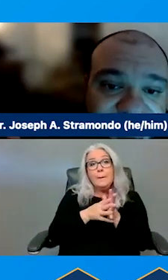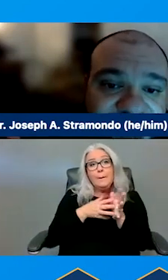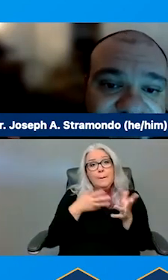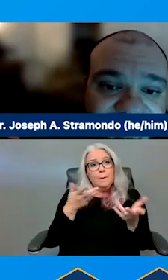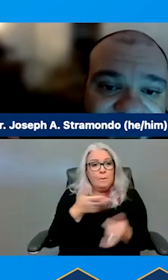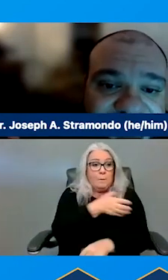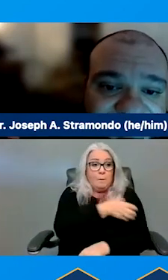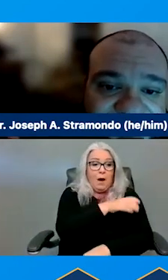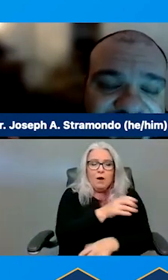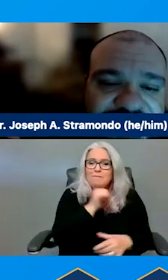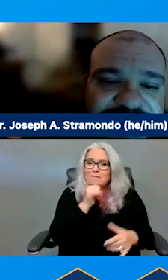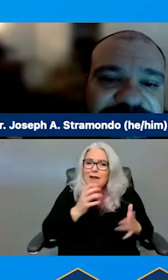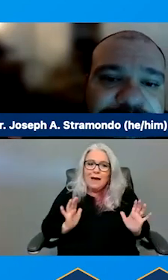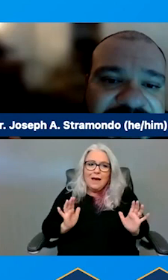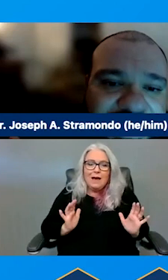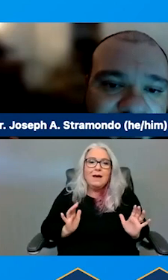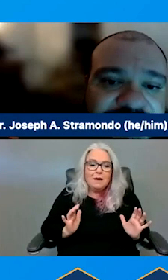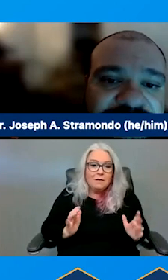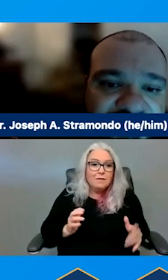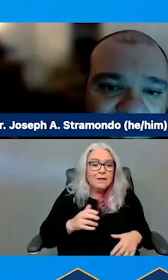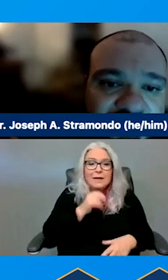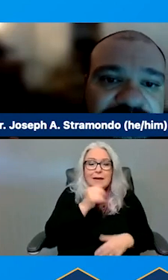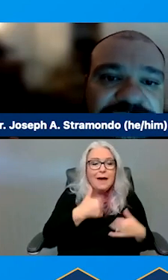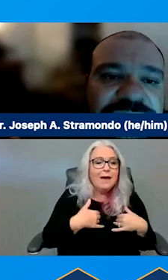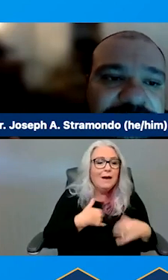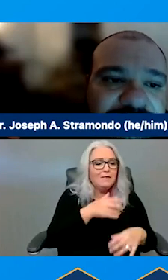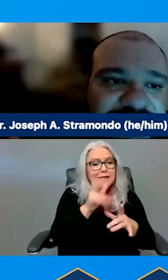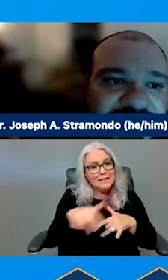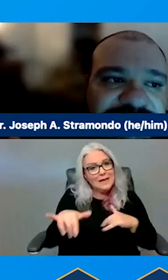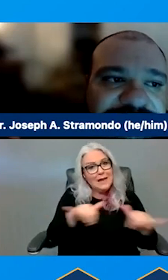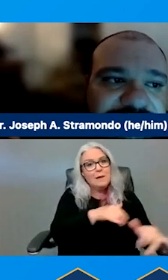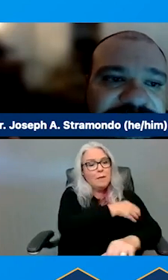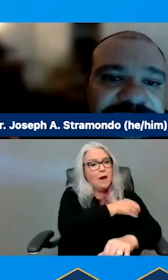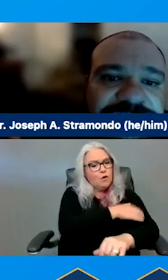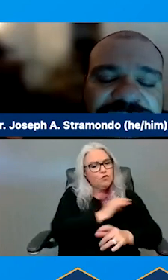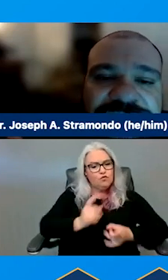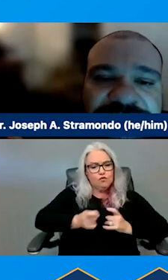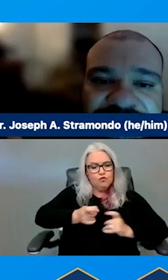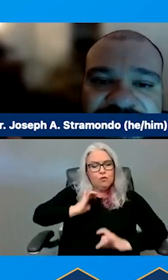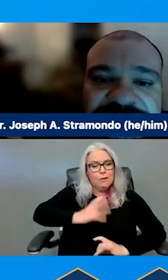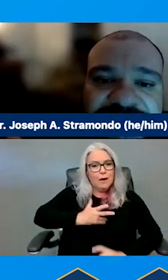about being rendered vulnerable by differences in power to control our own lives when we